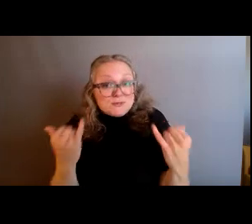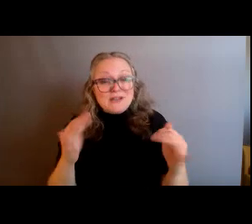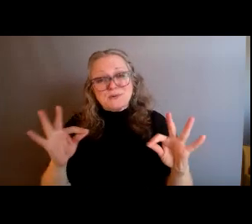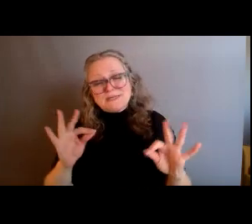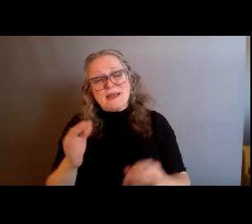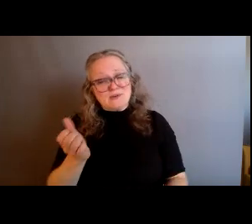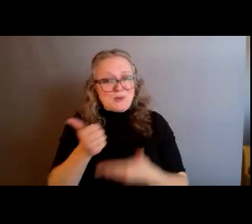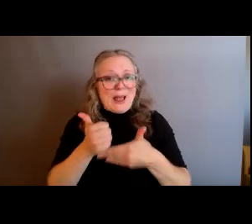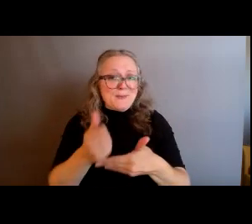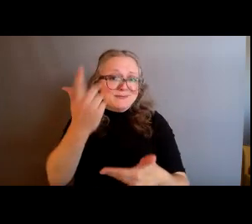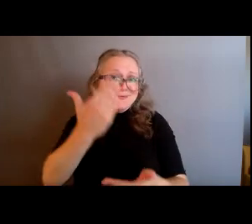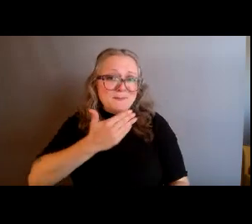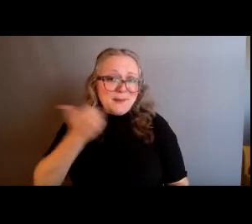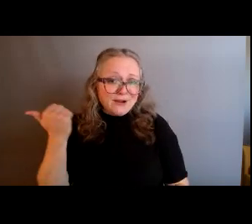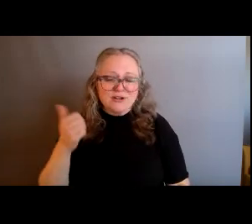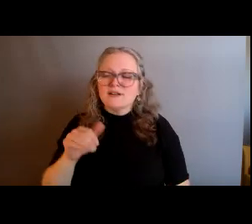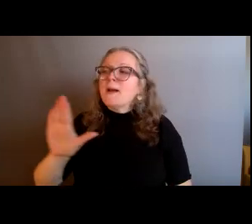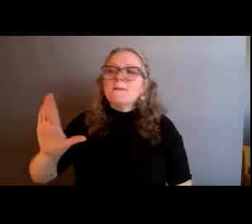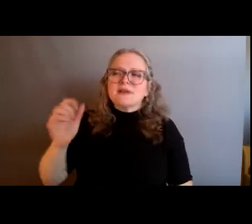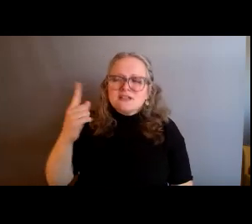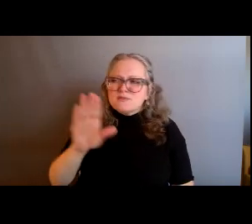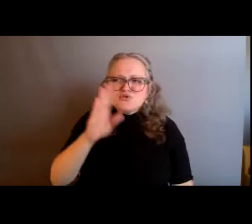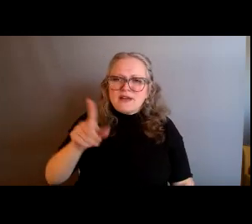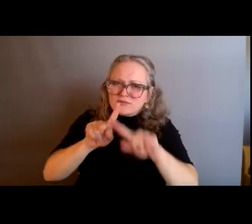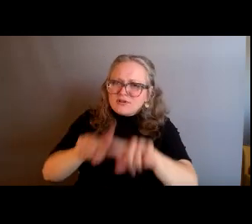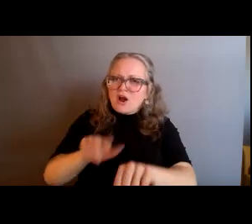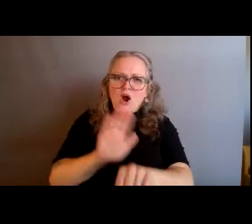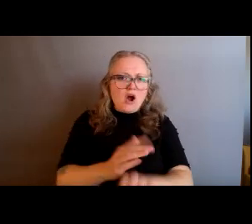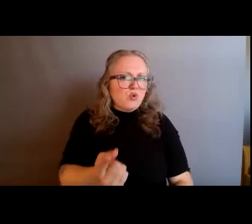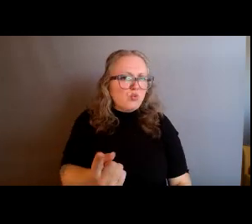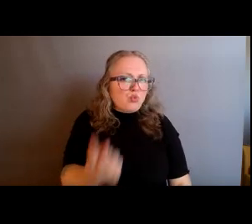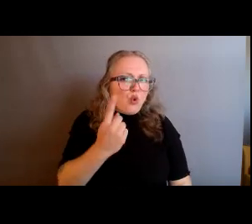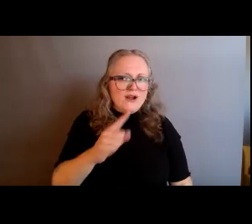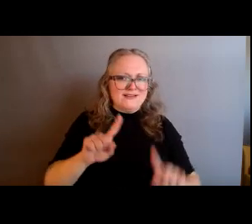But you never rely solely on one assessment. You do a combination of different tests.